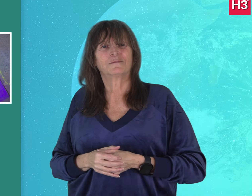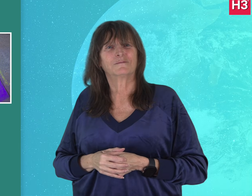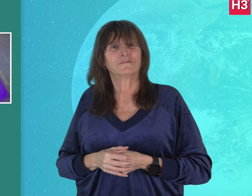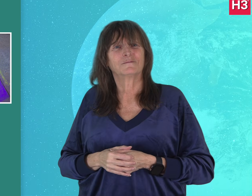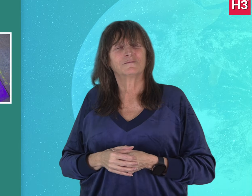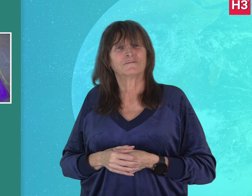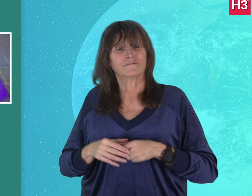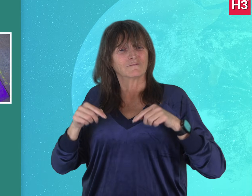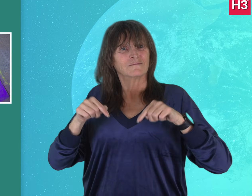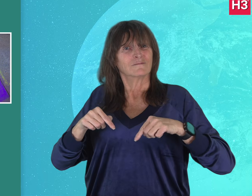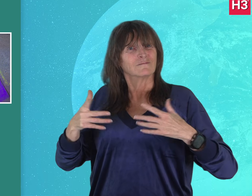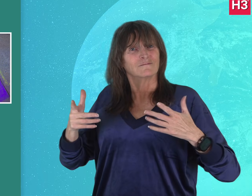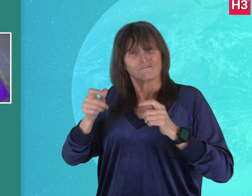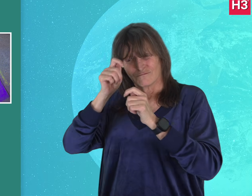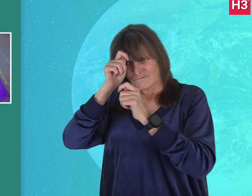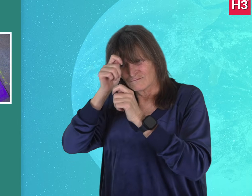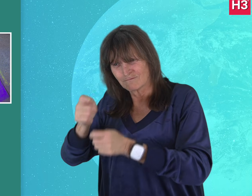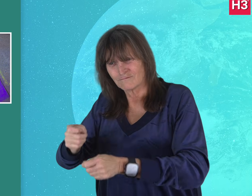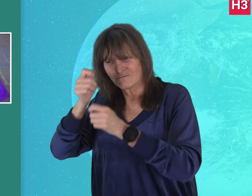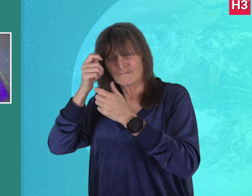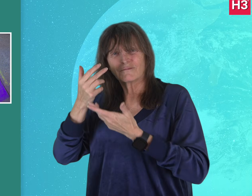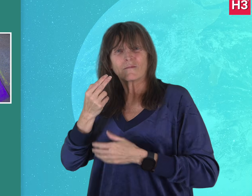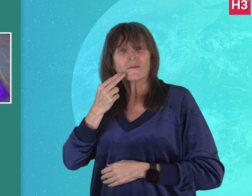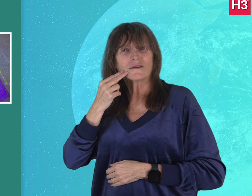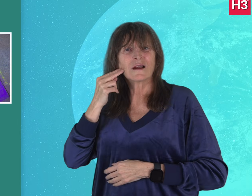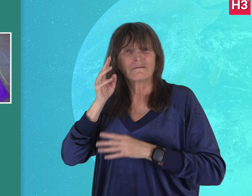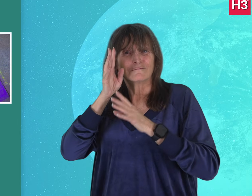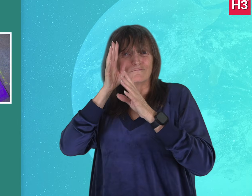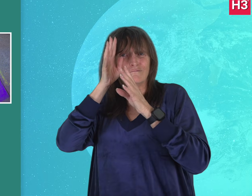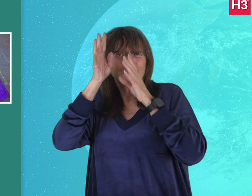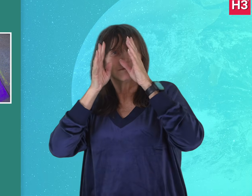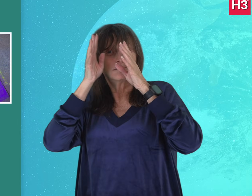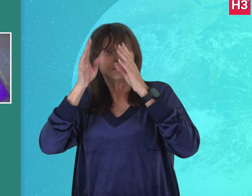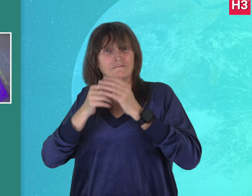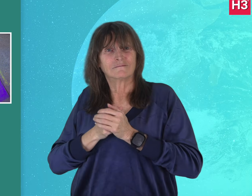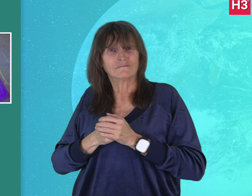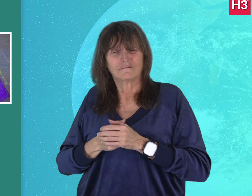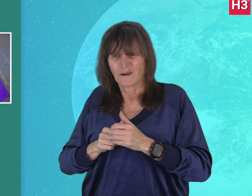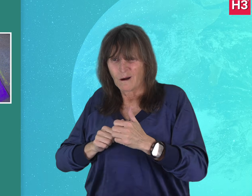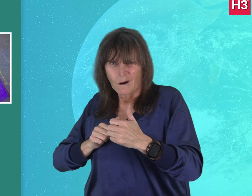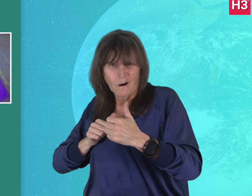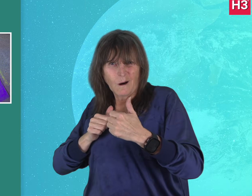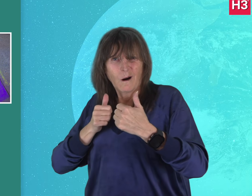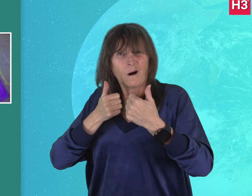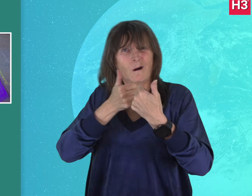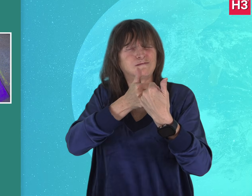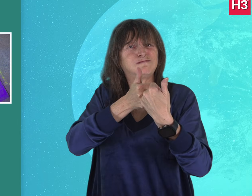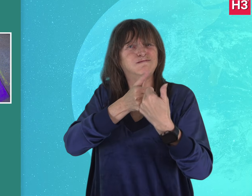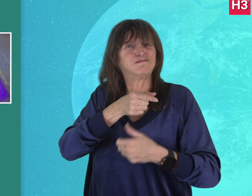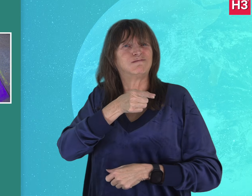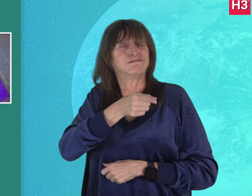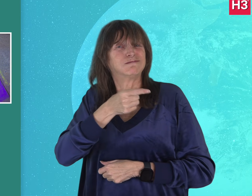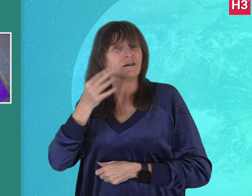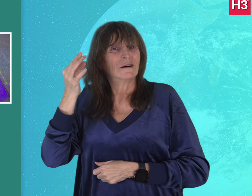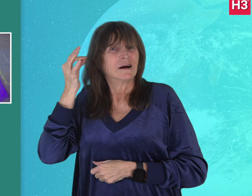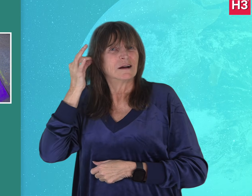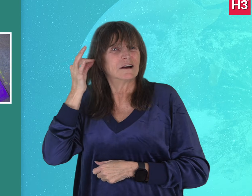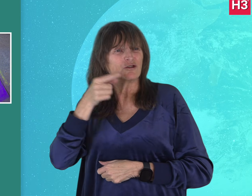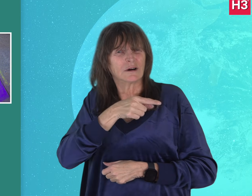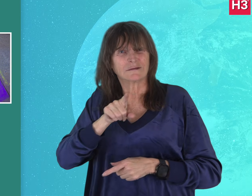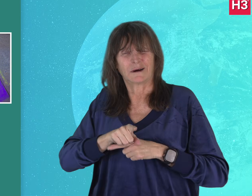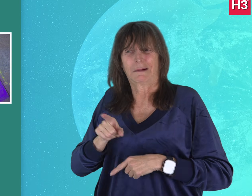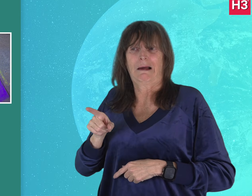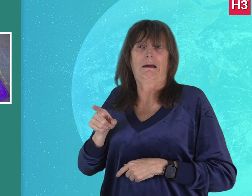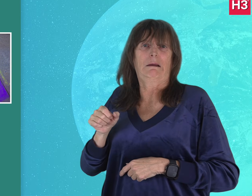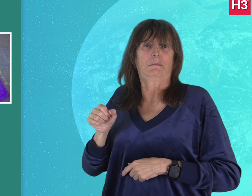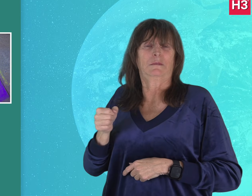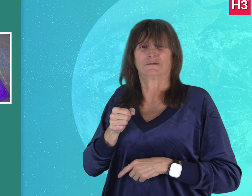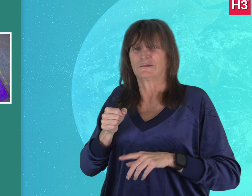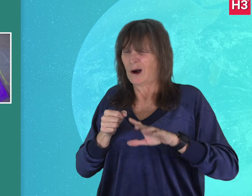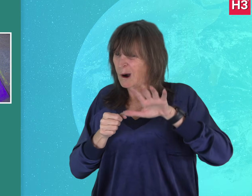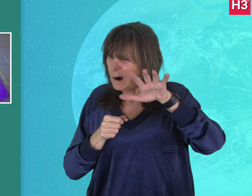art, and workshops. It honored Deaf creatives, challenged hearing